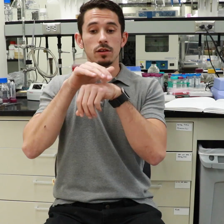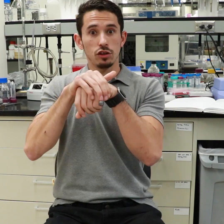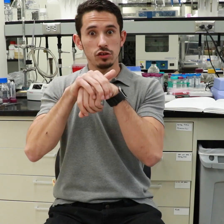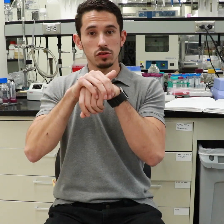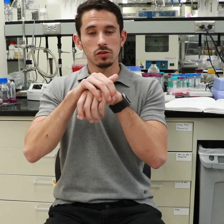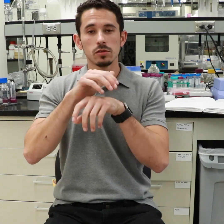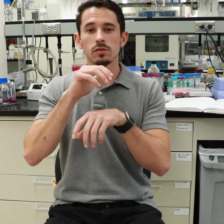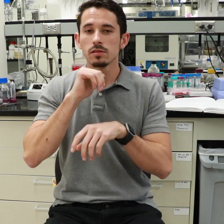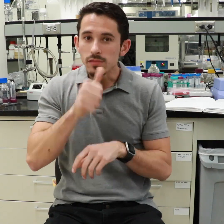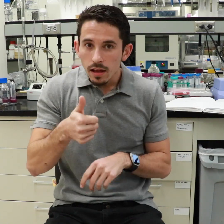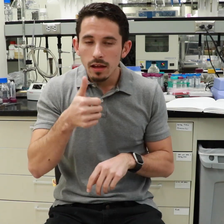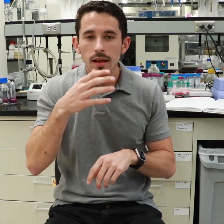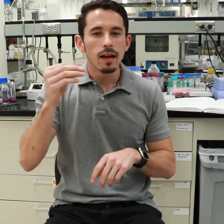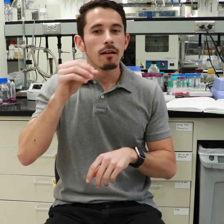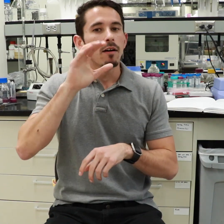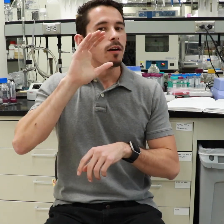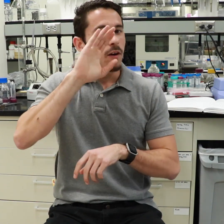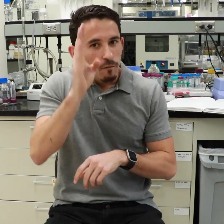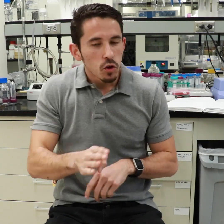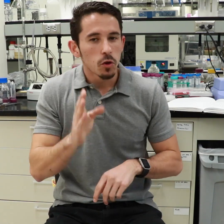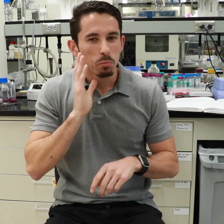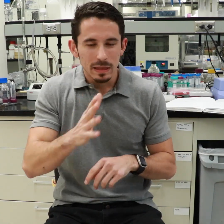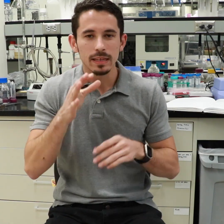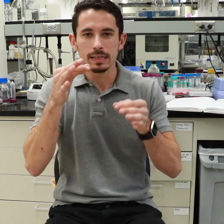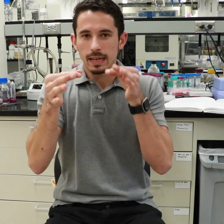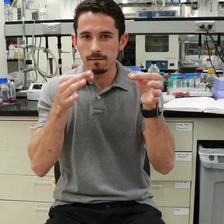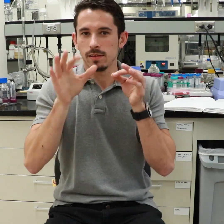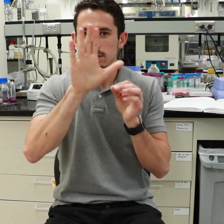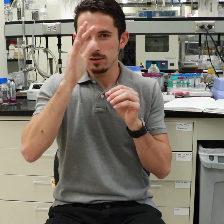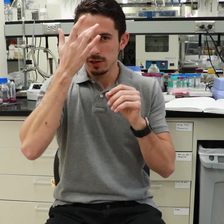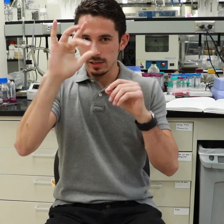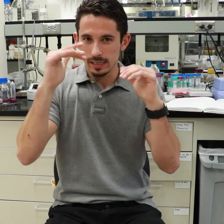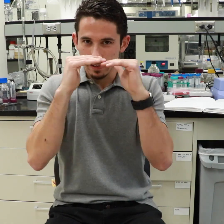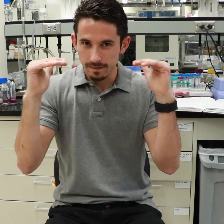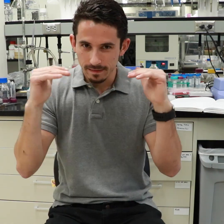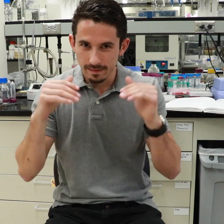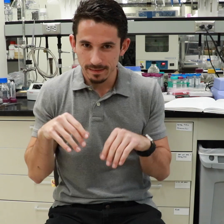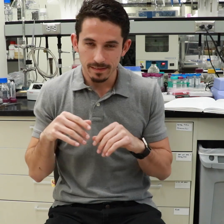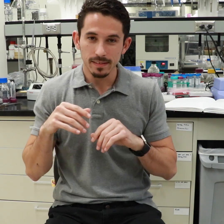English does not and will never define your intelligence level.